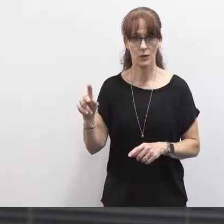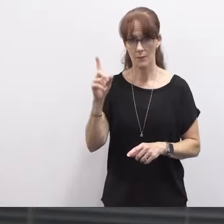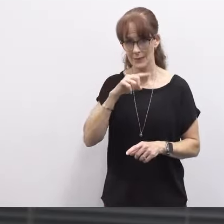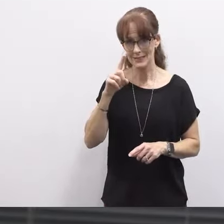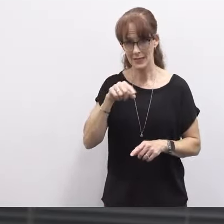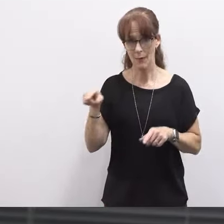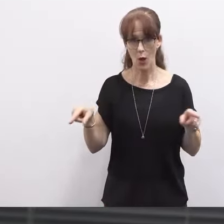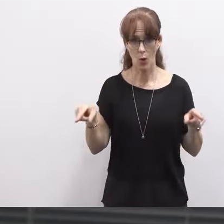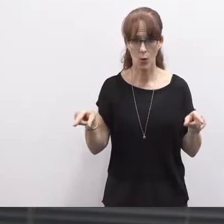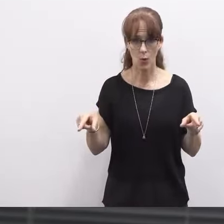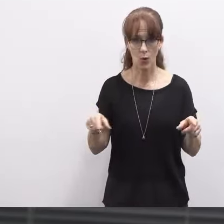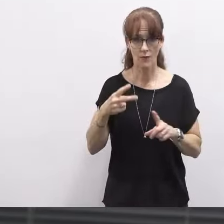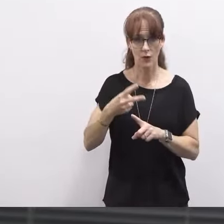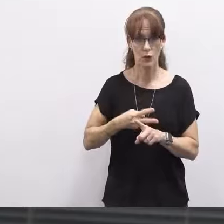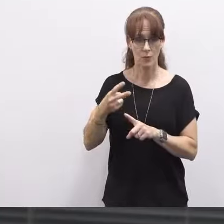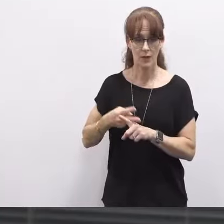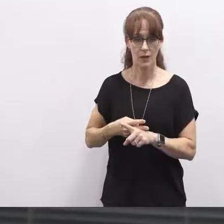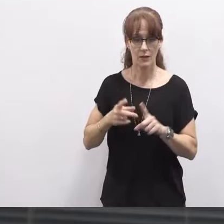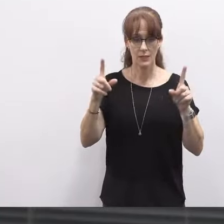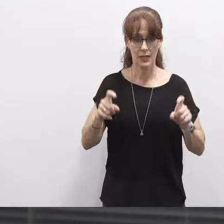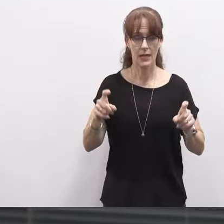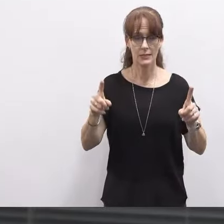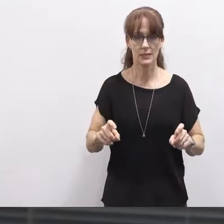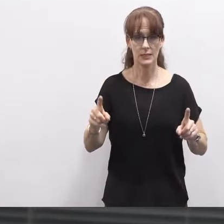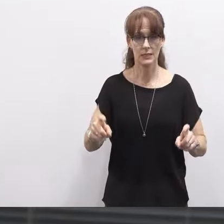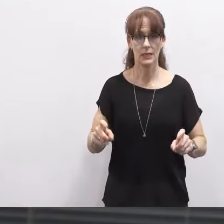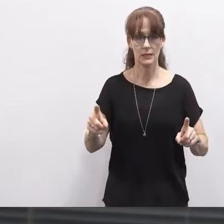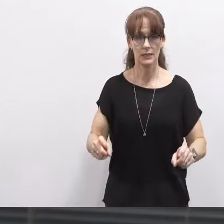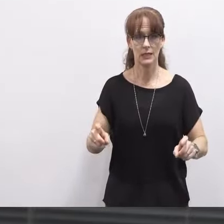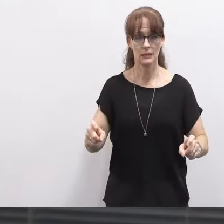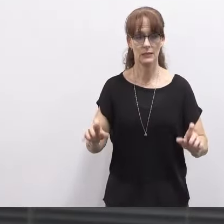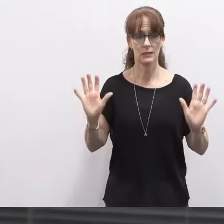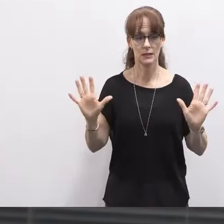And it was for two months that they were tested and that's it for safety.